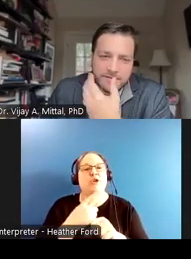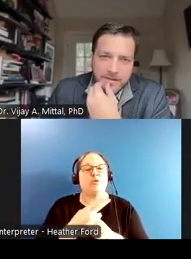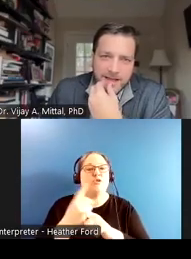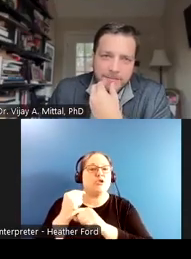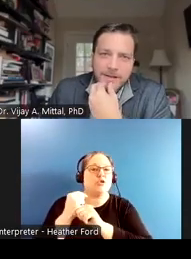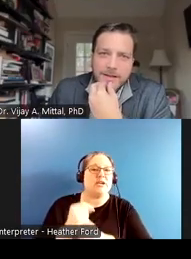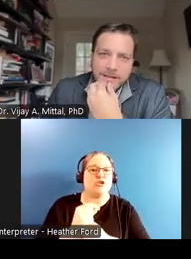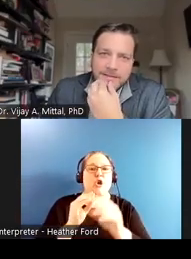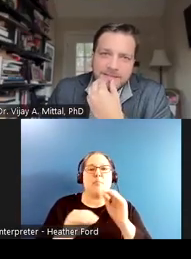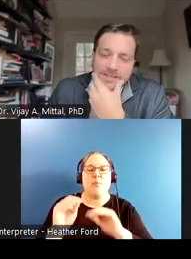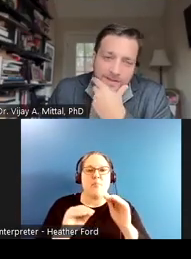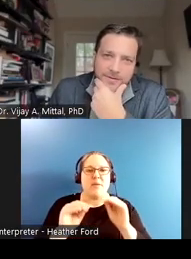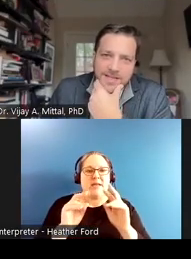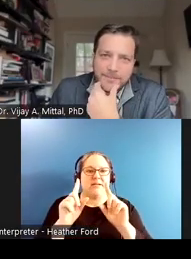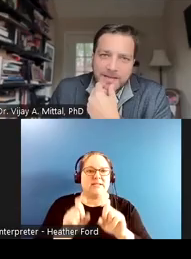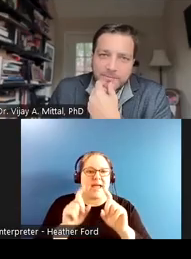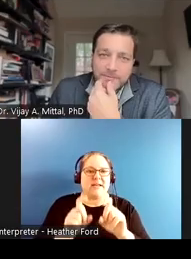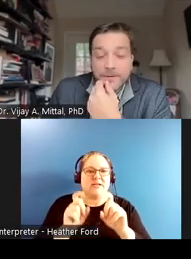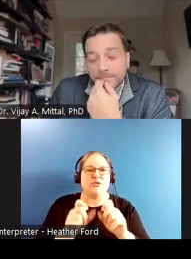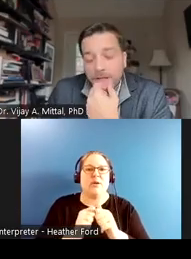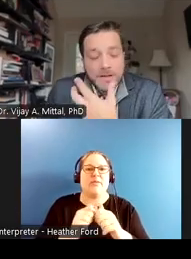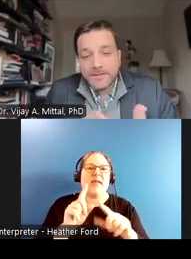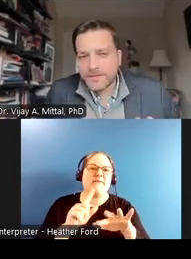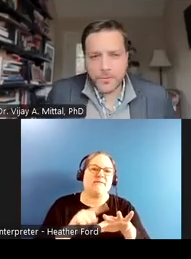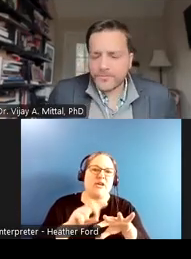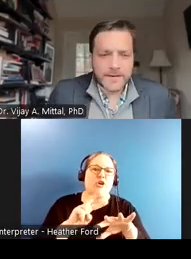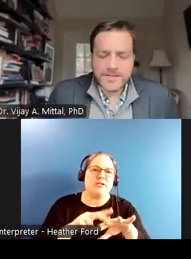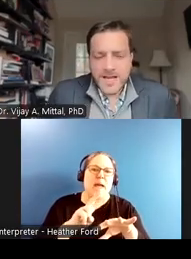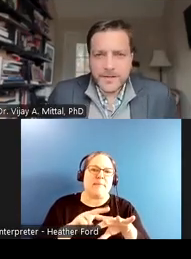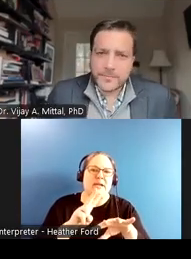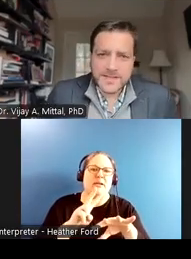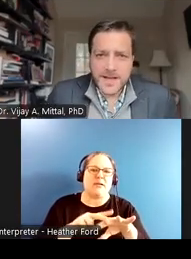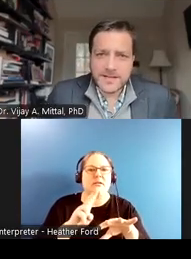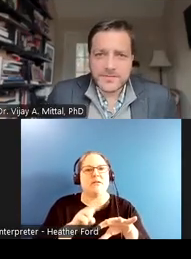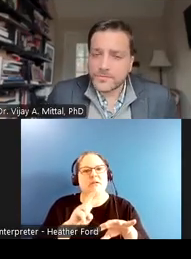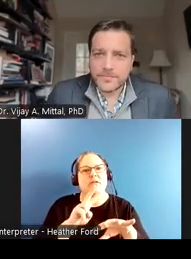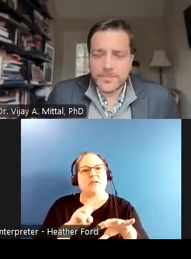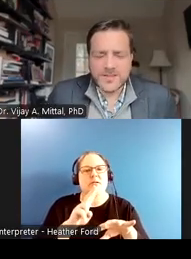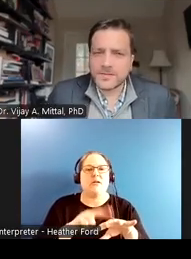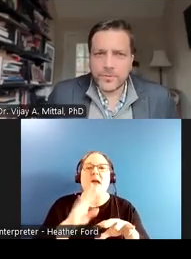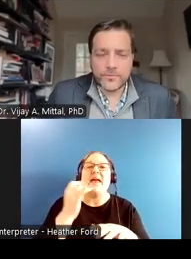in the lab. In this case, finger tapping and we found slower finger tapping was tied to the slower